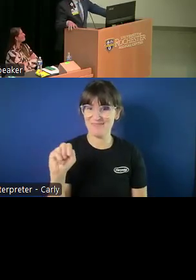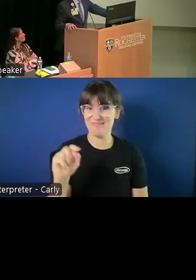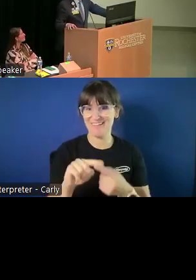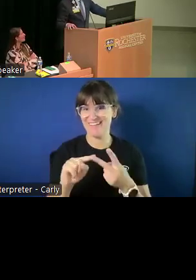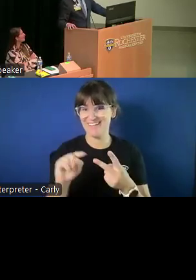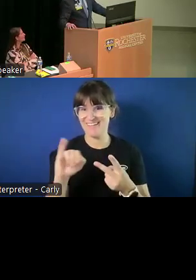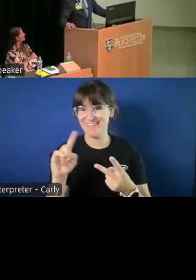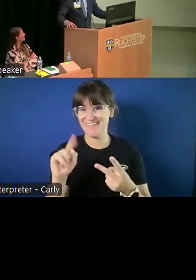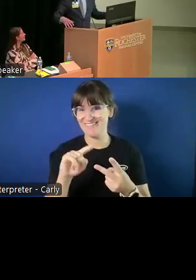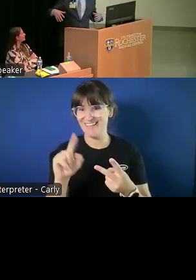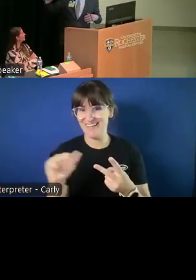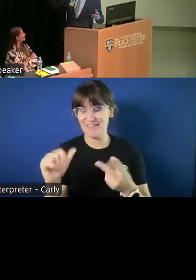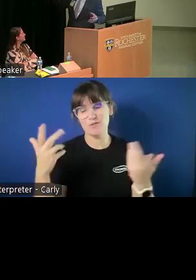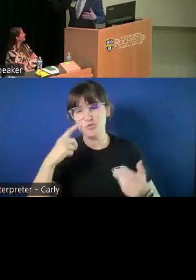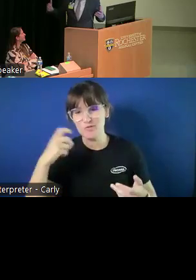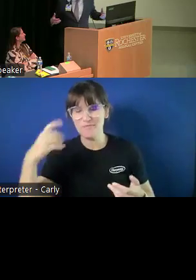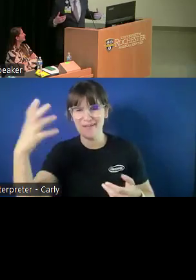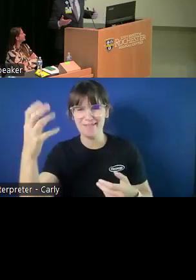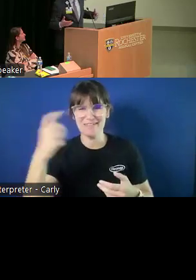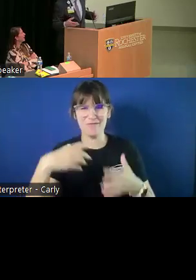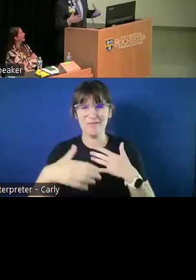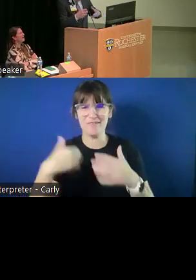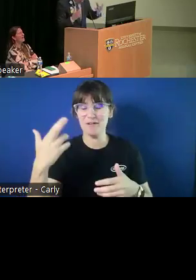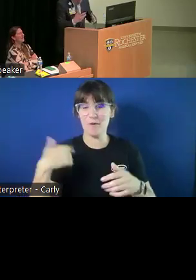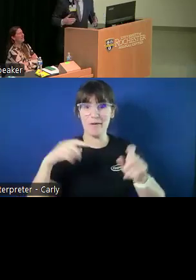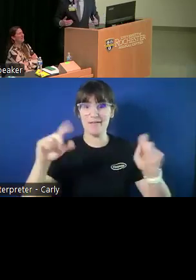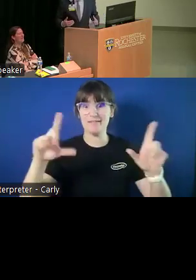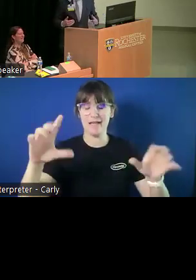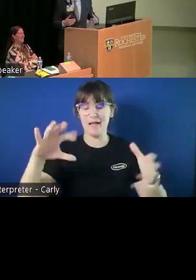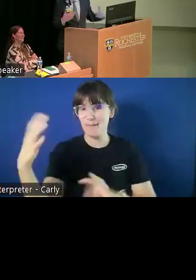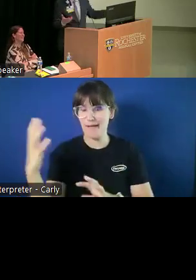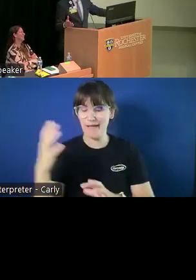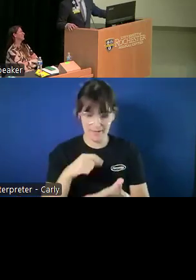a dream but uh my slides were just a jumbled mess my notes were a mess and then it started